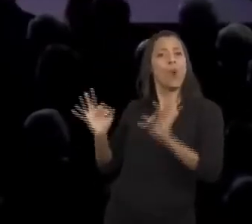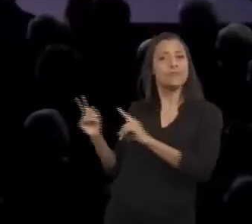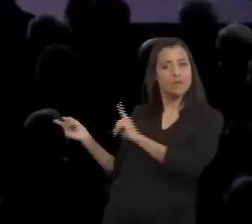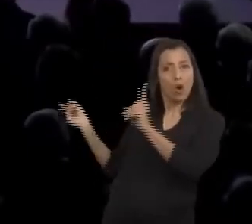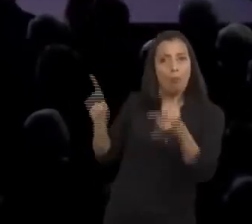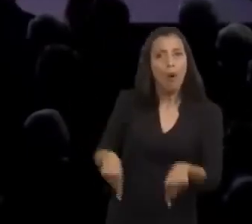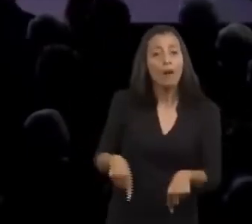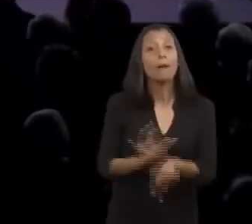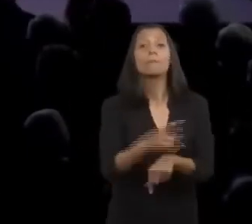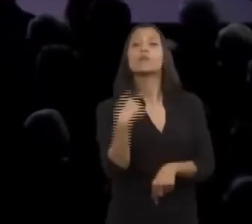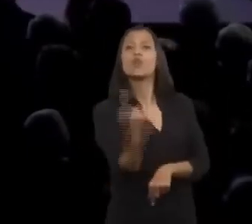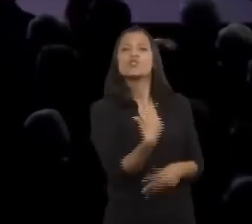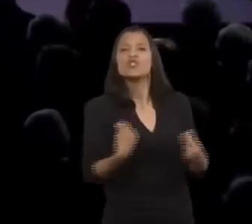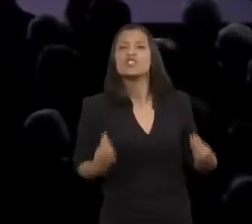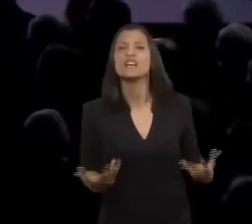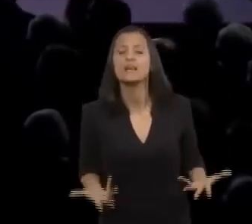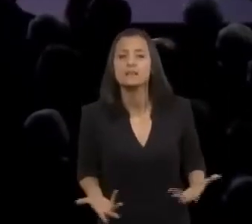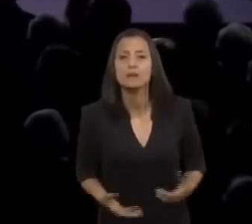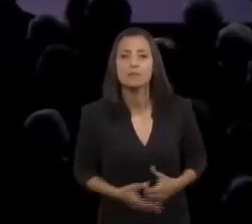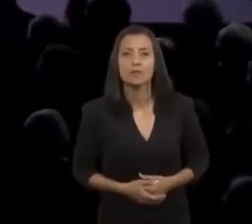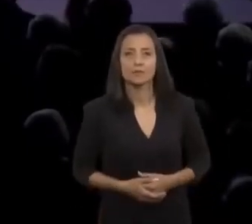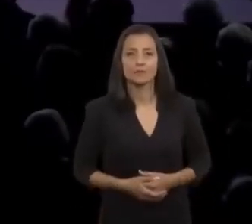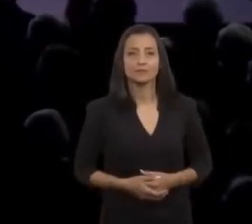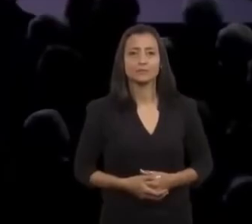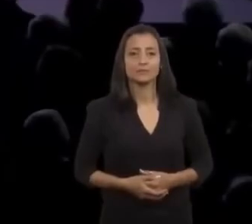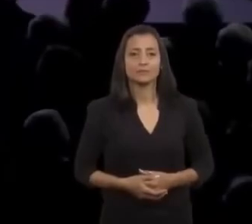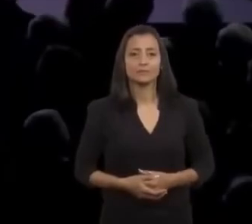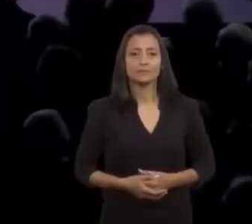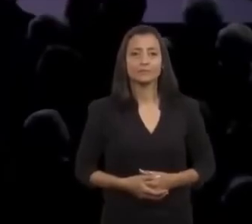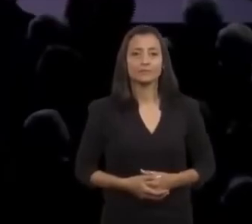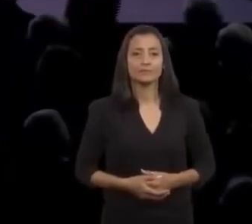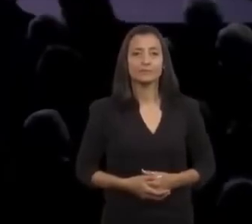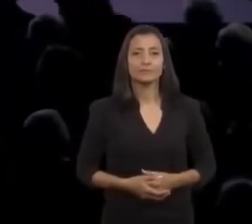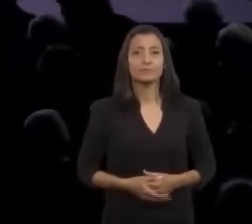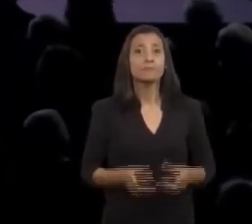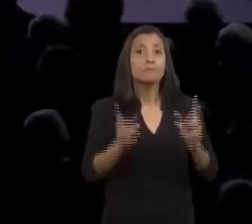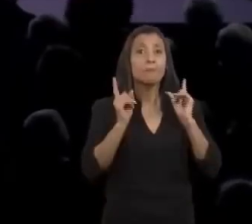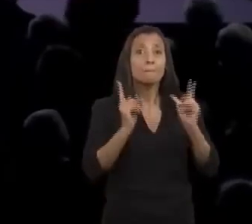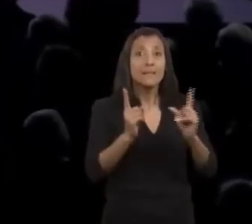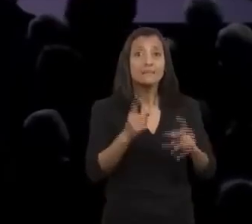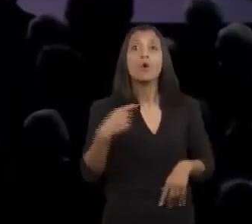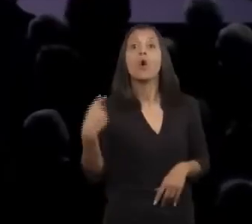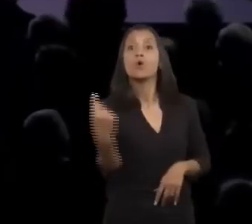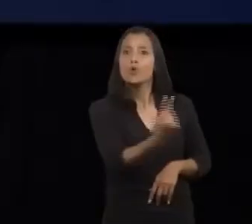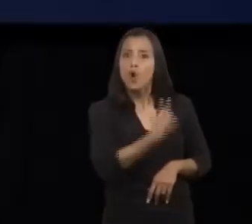And what did we do for that? Just as we had to expand the amount of money